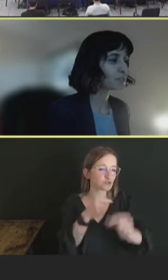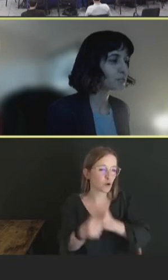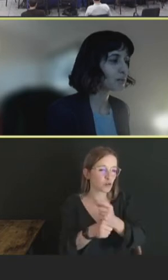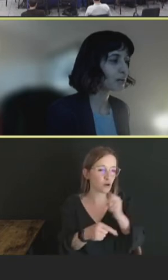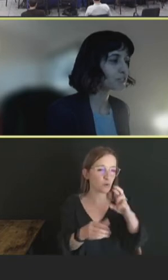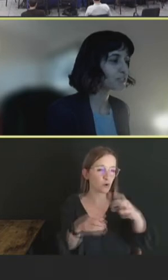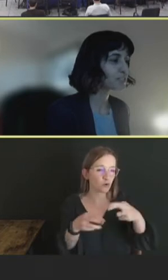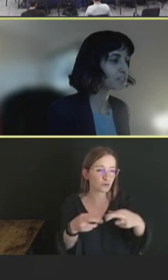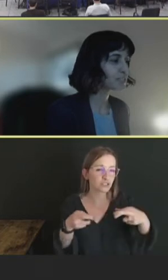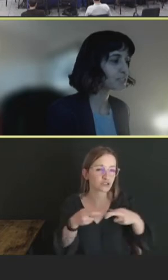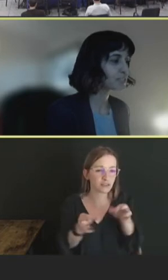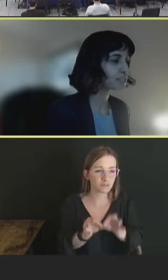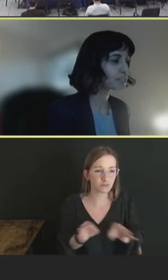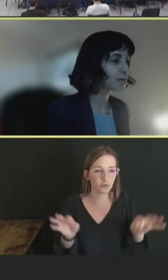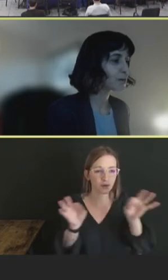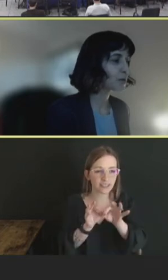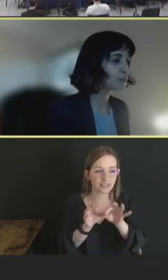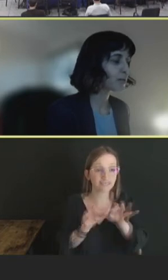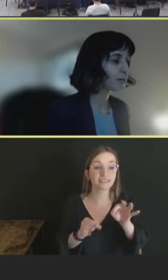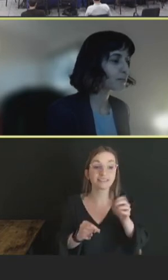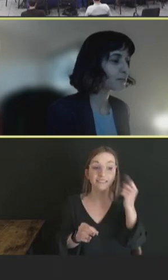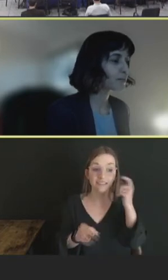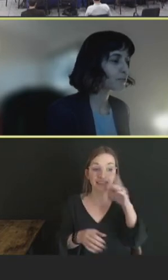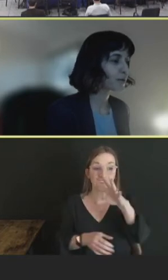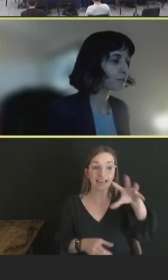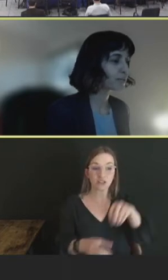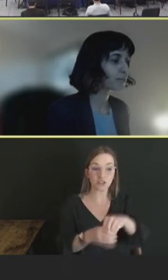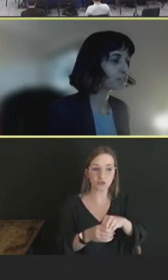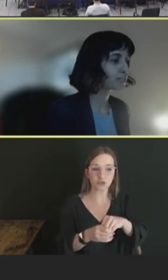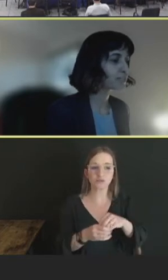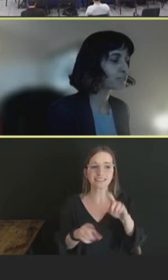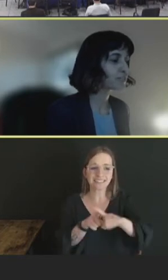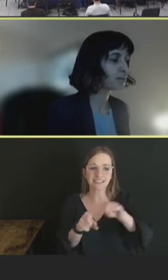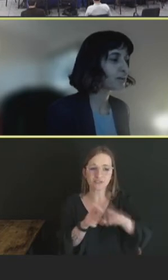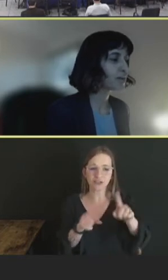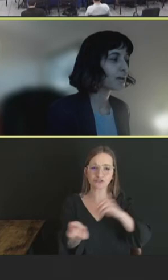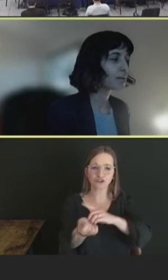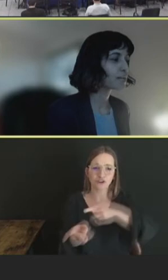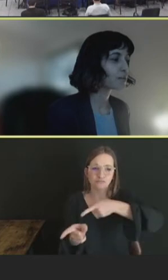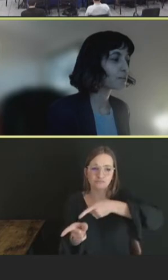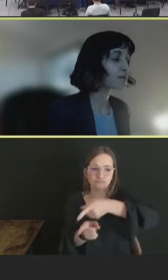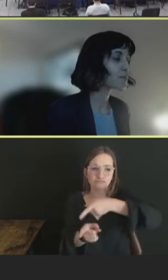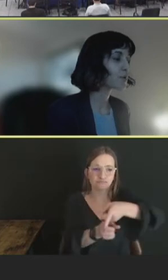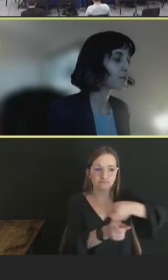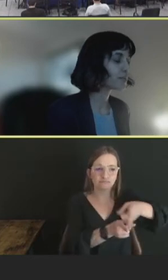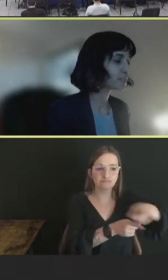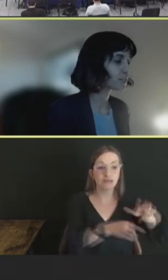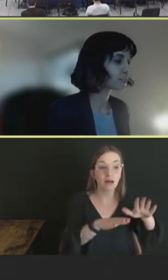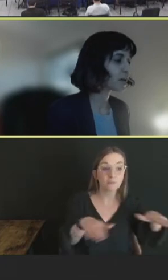epidemiology, statistics, public health, drug regulation, and safety, and a number of additional